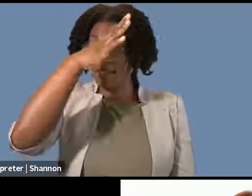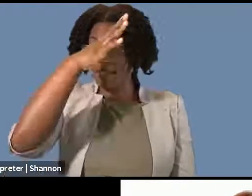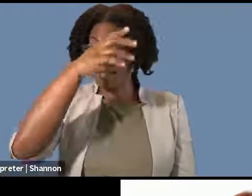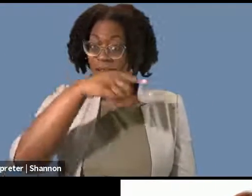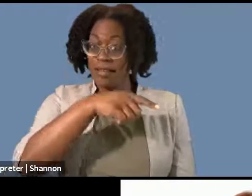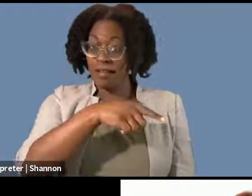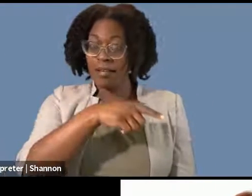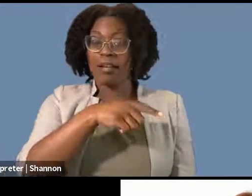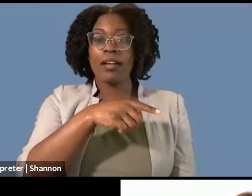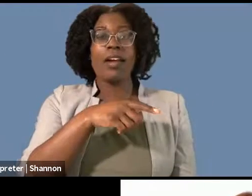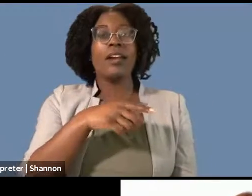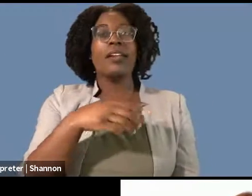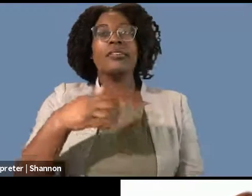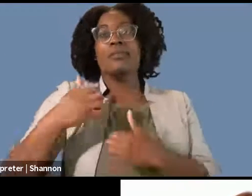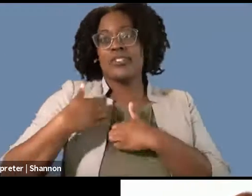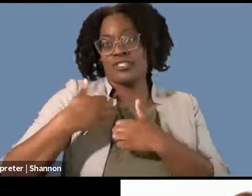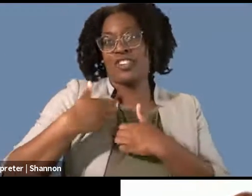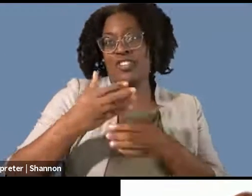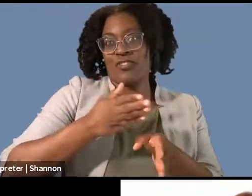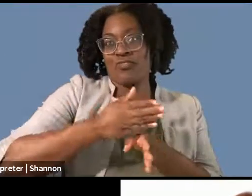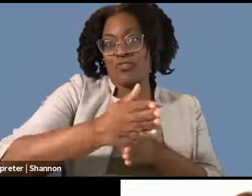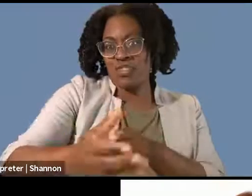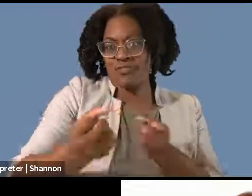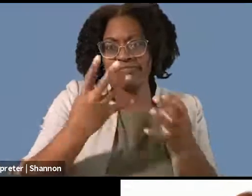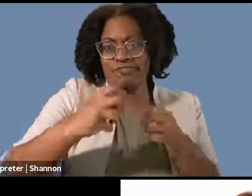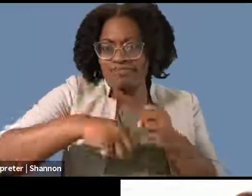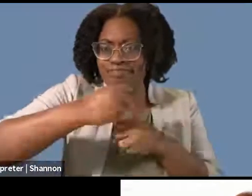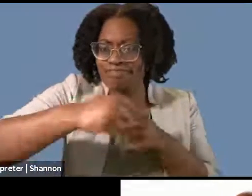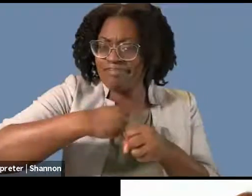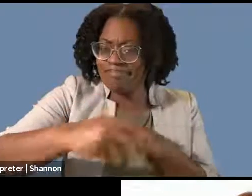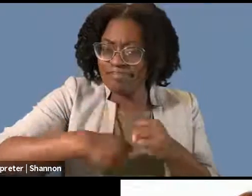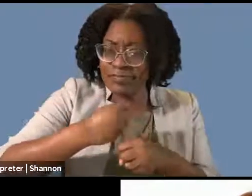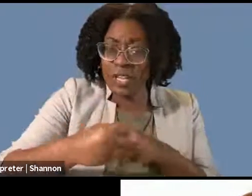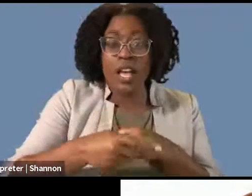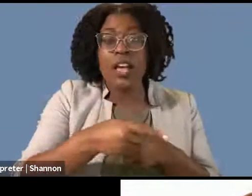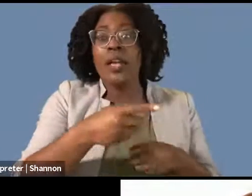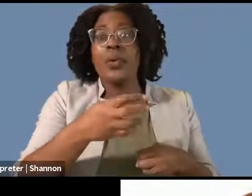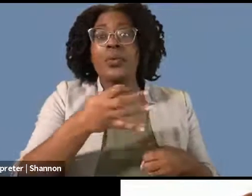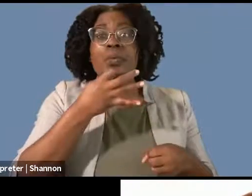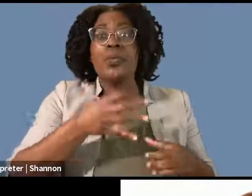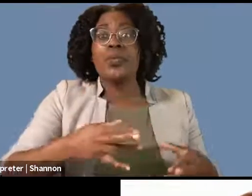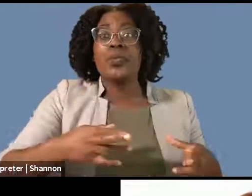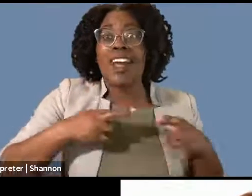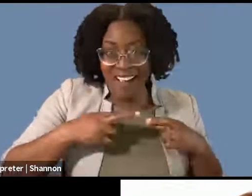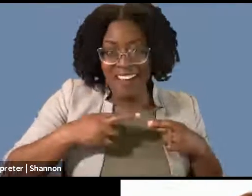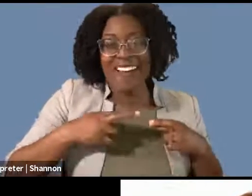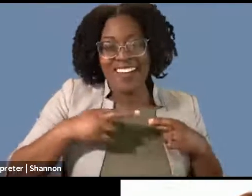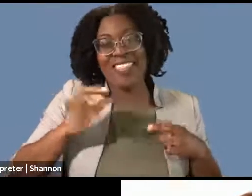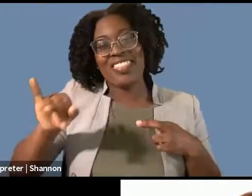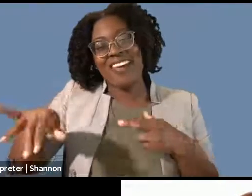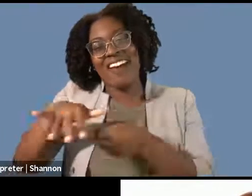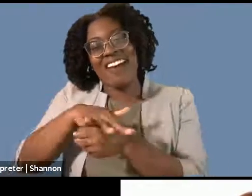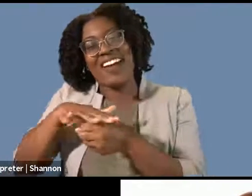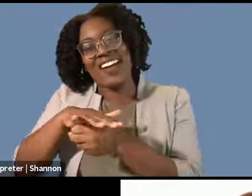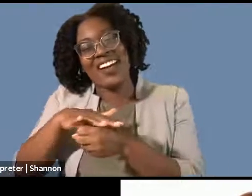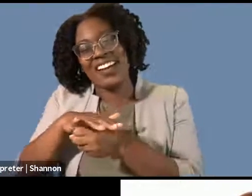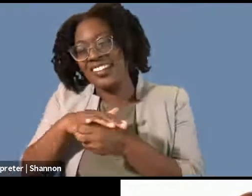military career and that's where we landed and that's where he retired. I grew up -- born and